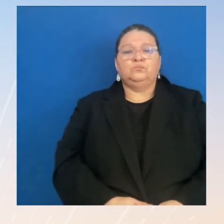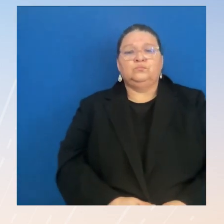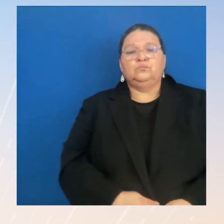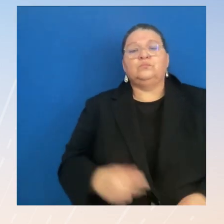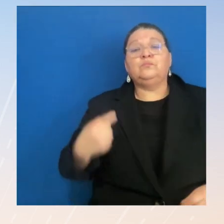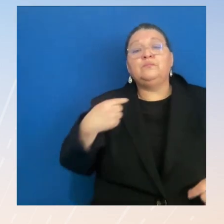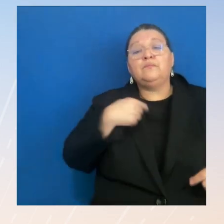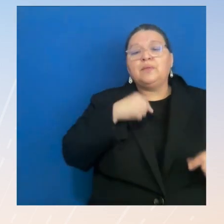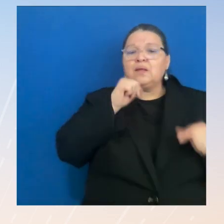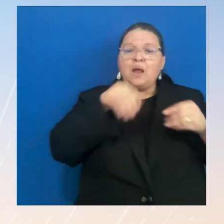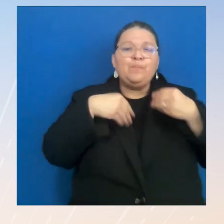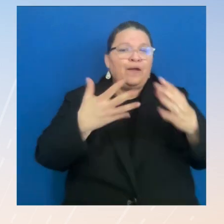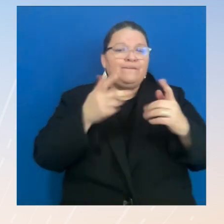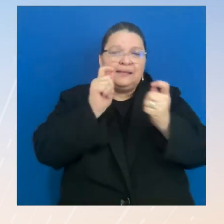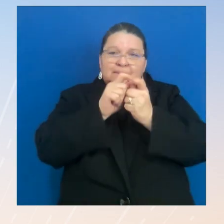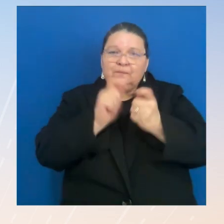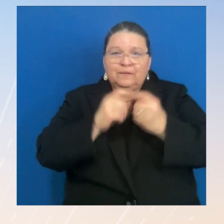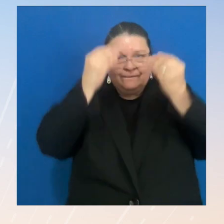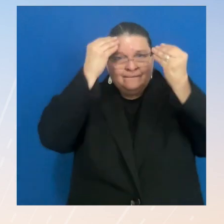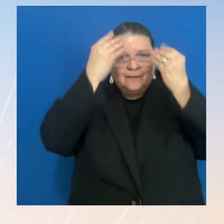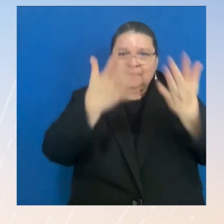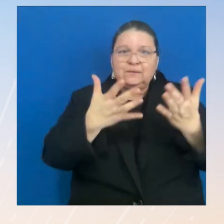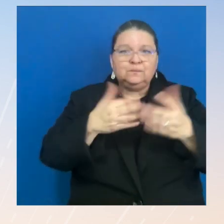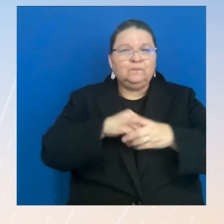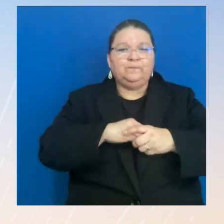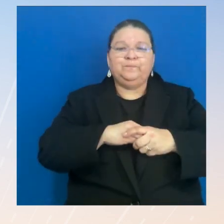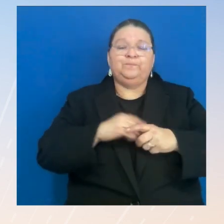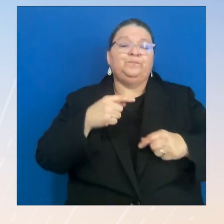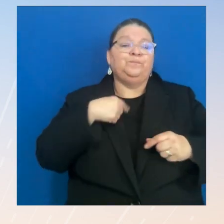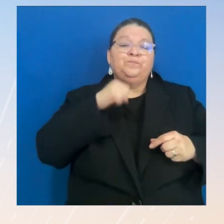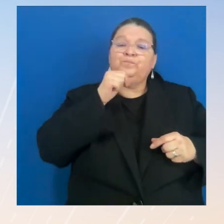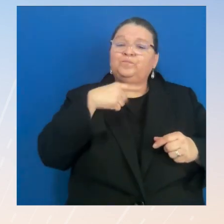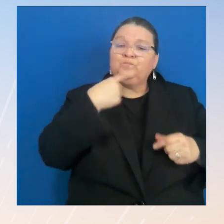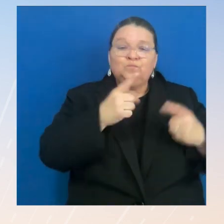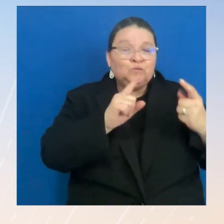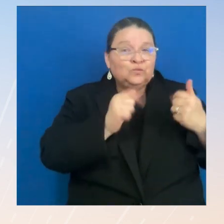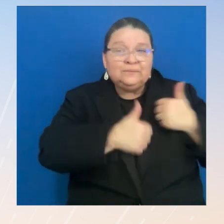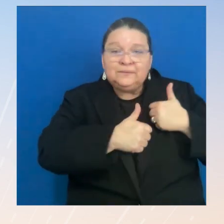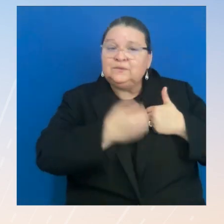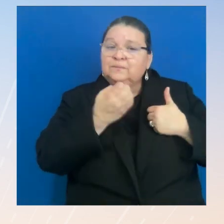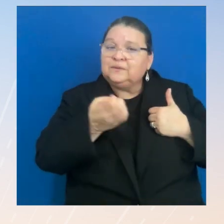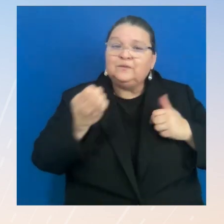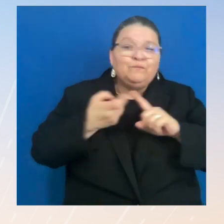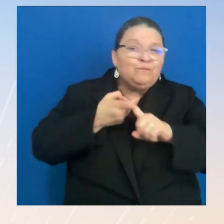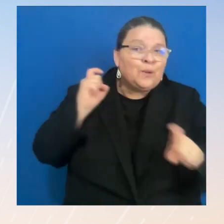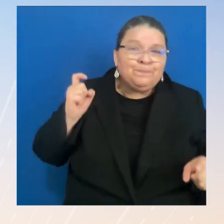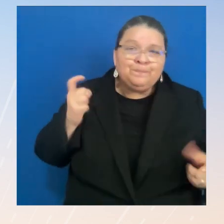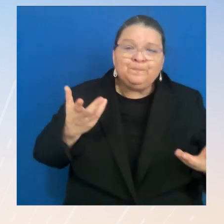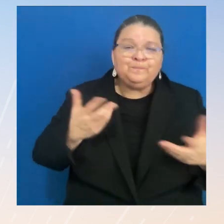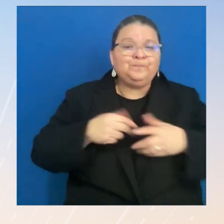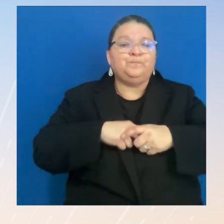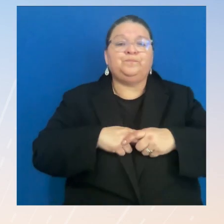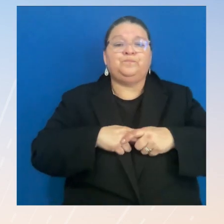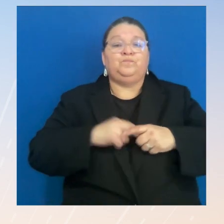where our military moves from for obvious reasons. Because our objective is to provide that to the Ukrainians. The Press: And on these